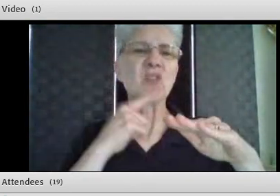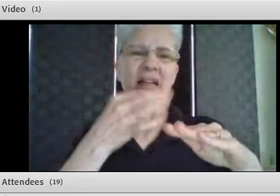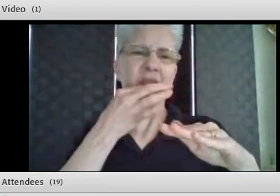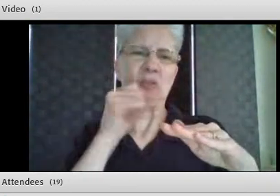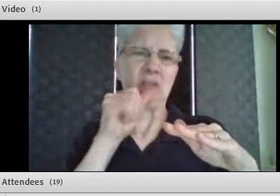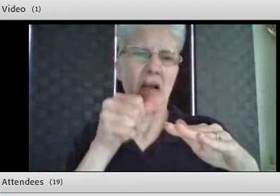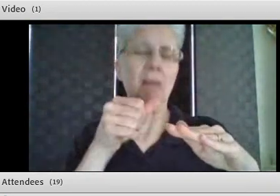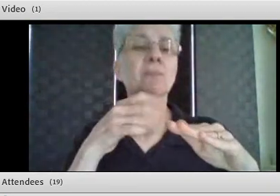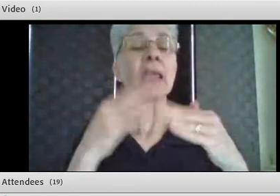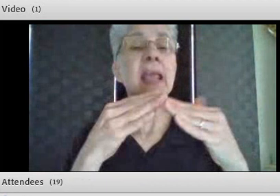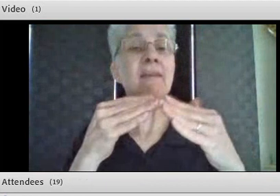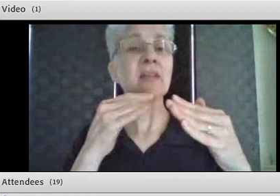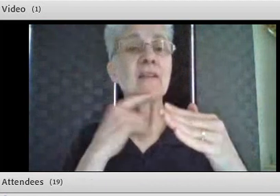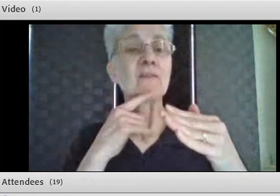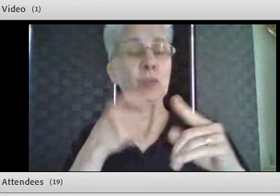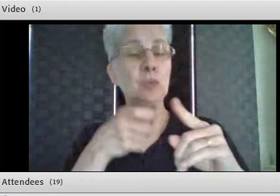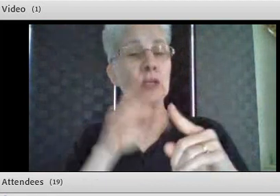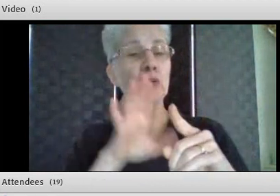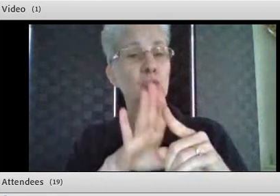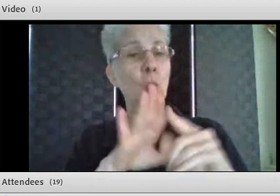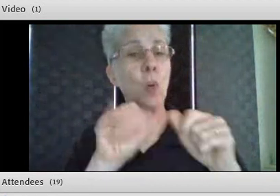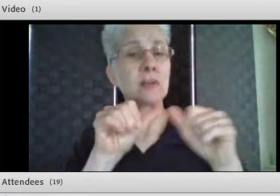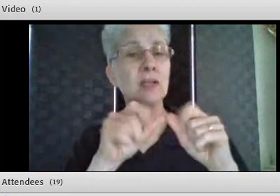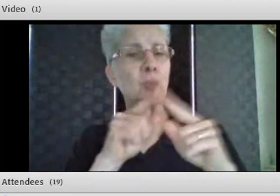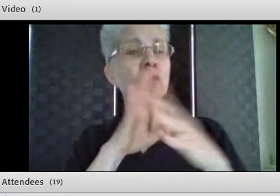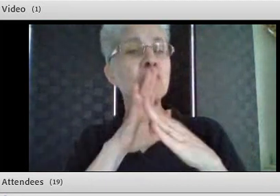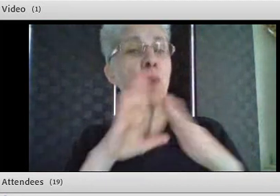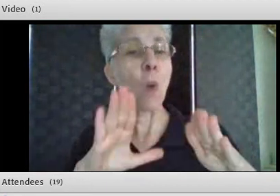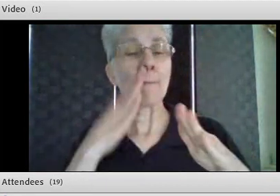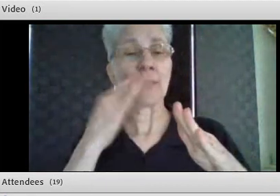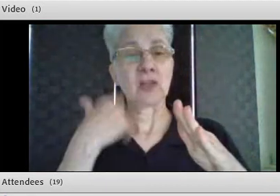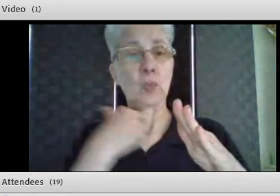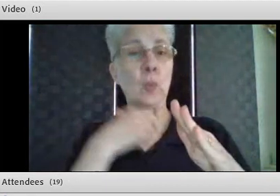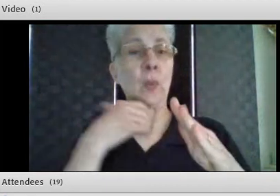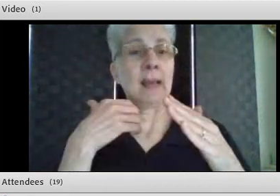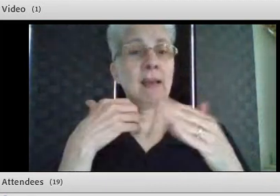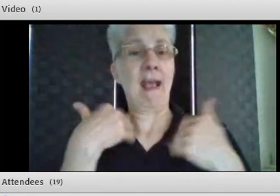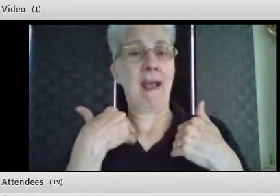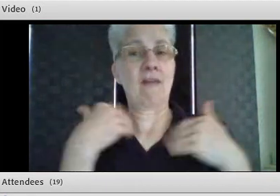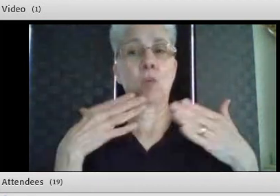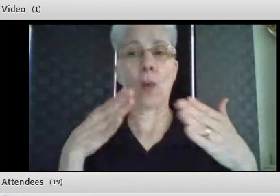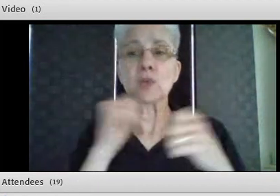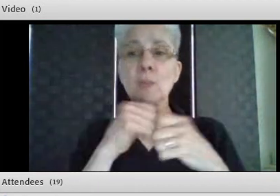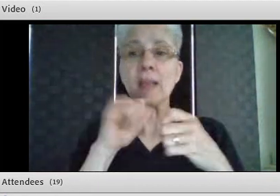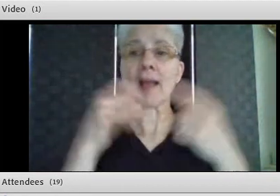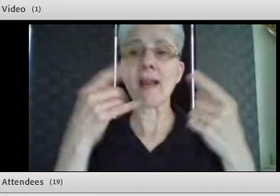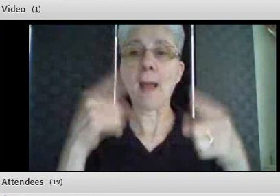and even if you need your setting to be quiet because we have ways to make that happen for you.